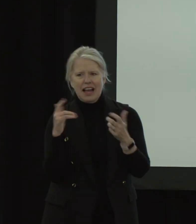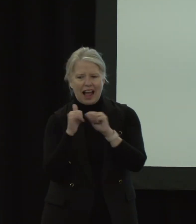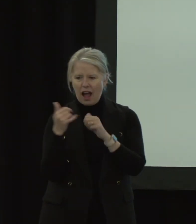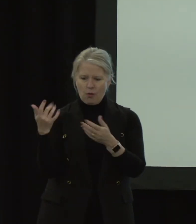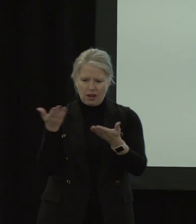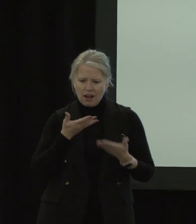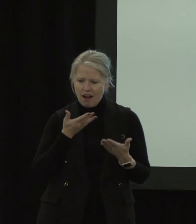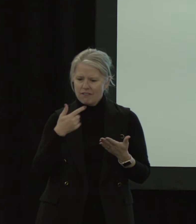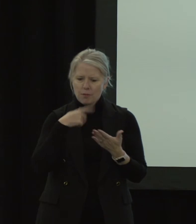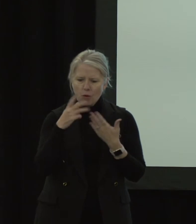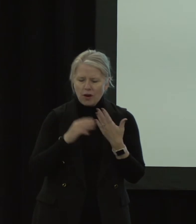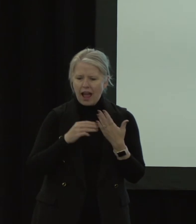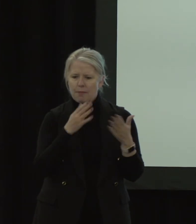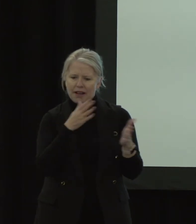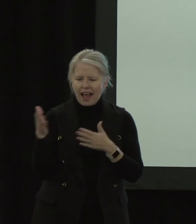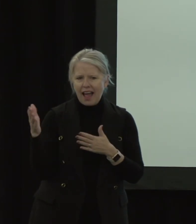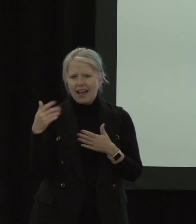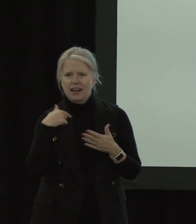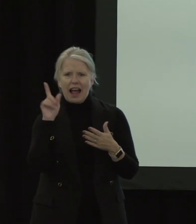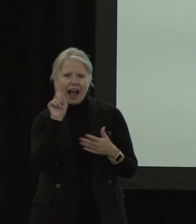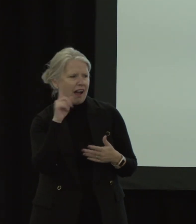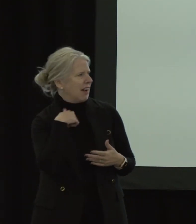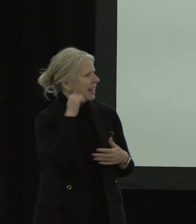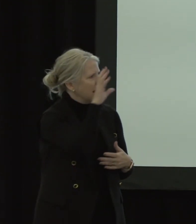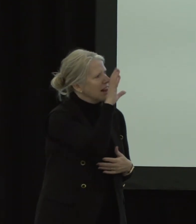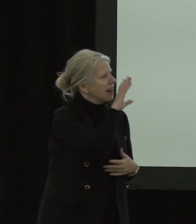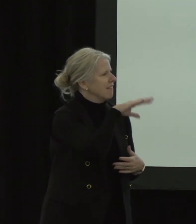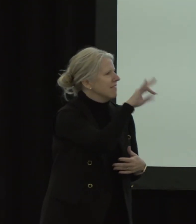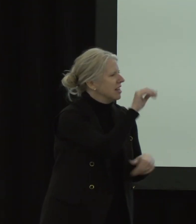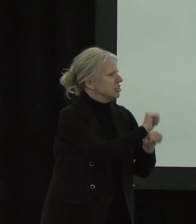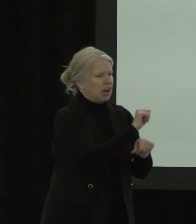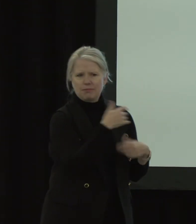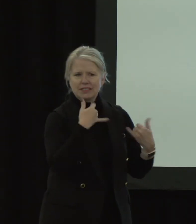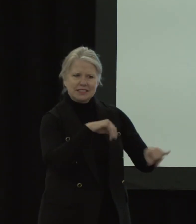Where are all those jobs, I ask you, and I ask you to ask politicians, where the